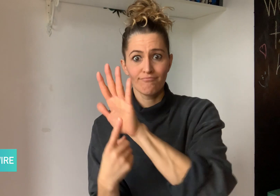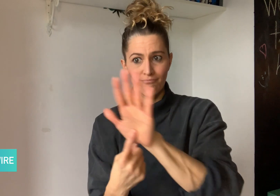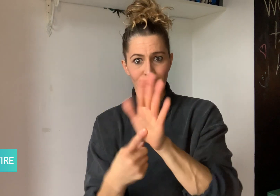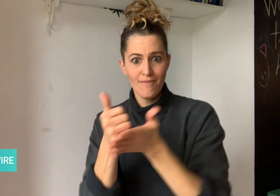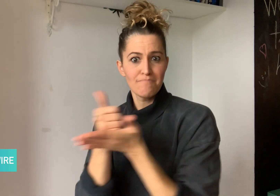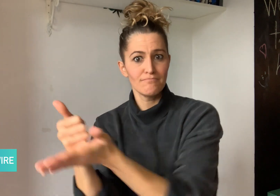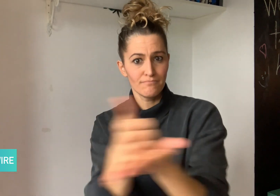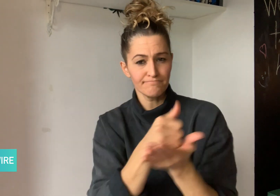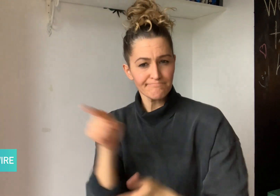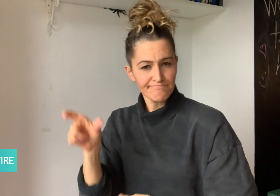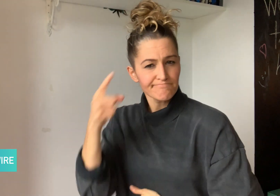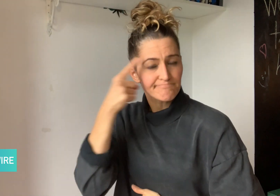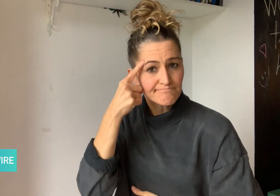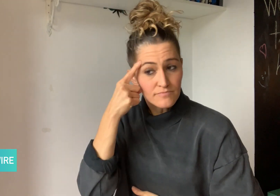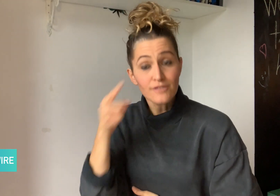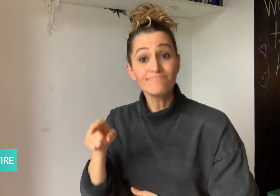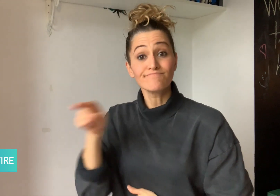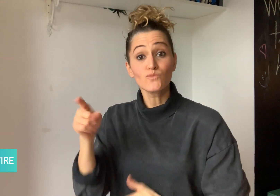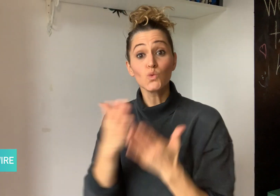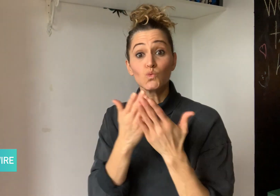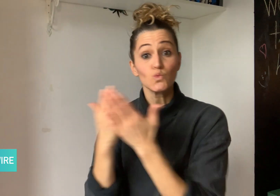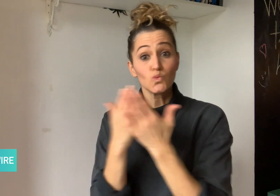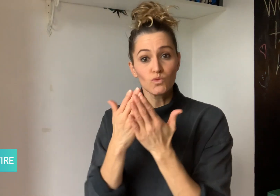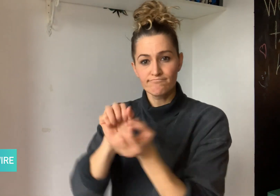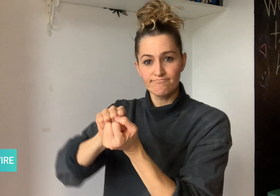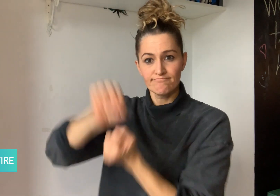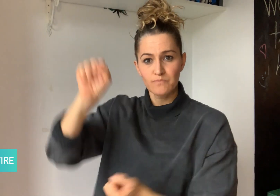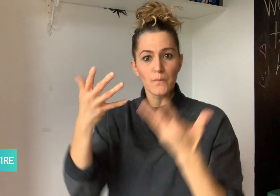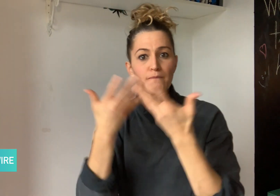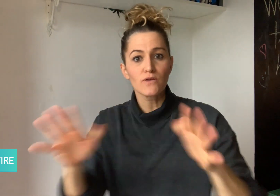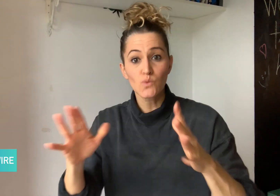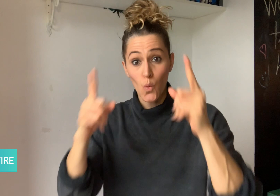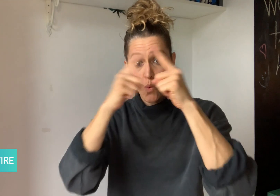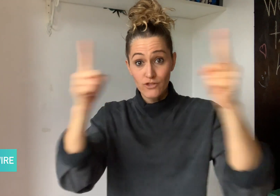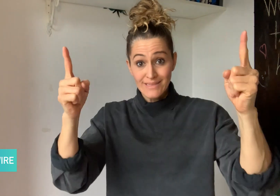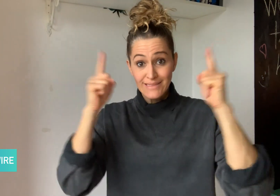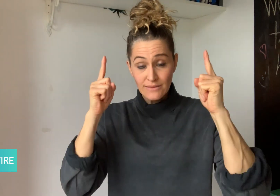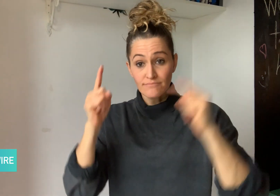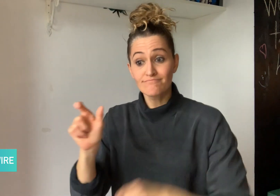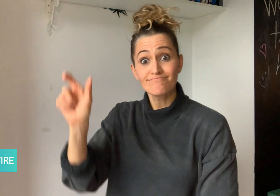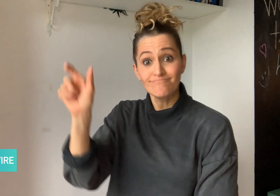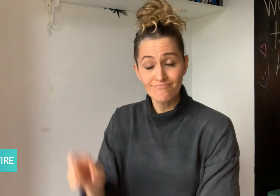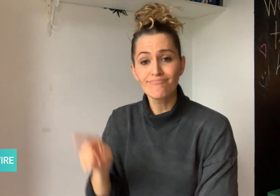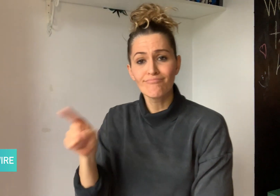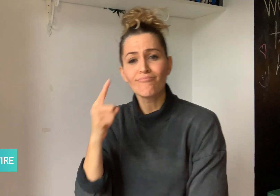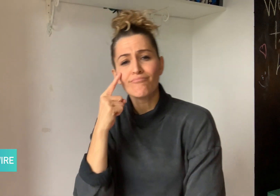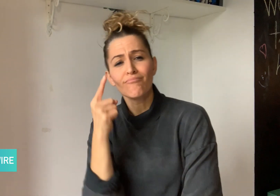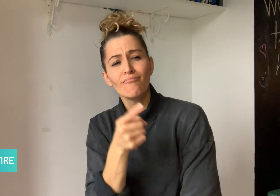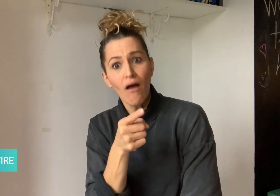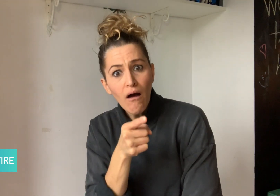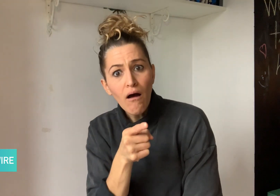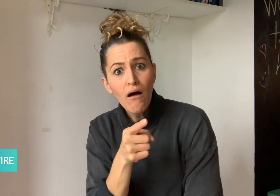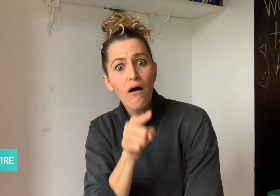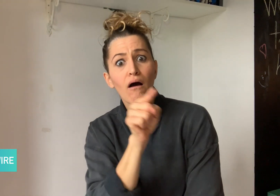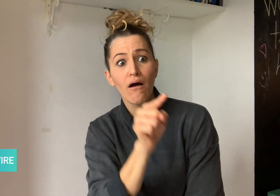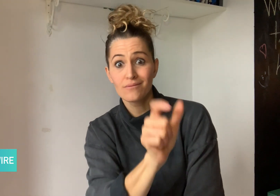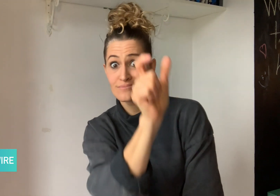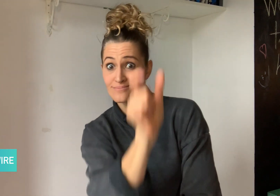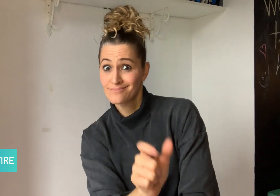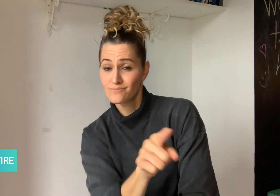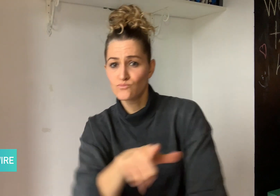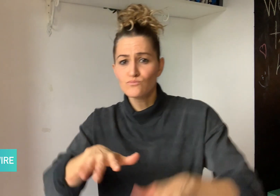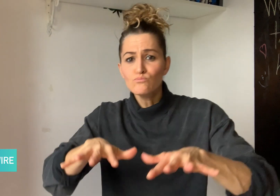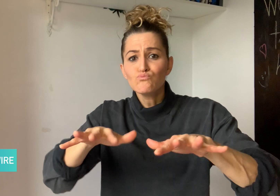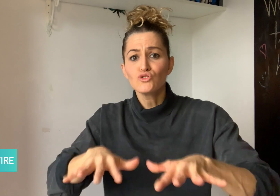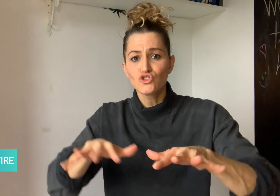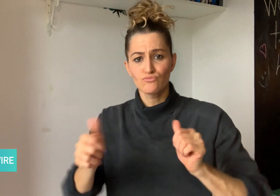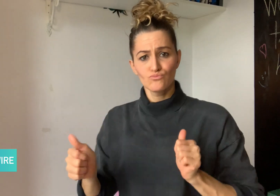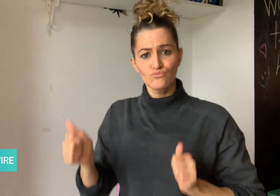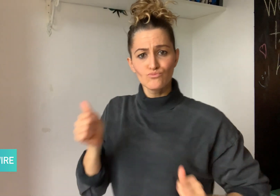After graduating from university, Lekshmi learned about a British actor